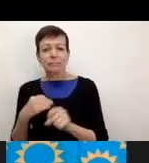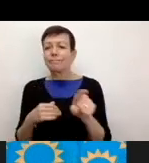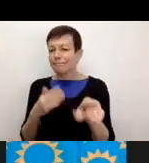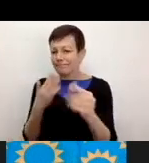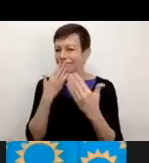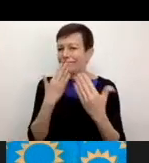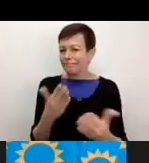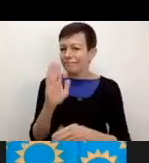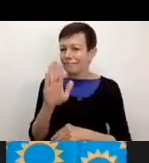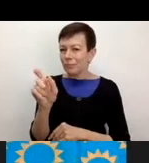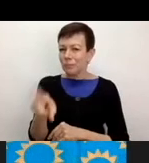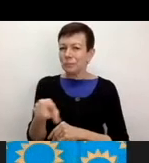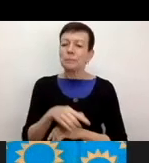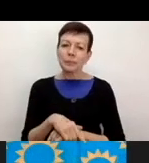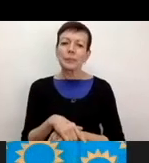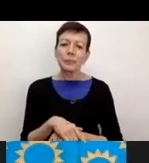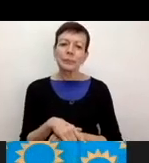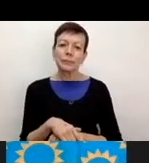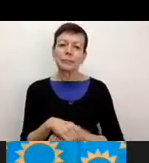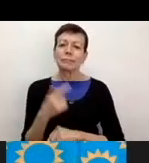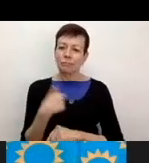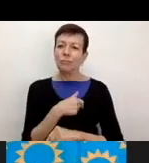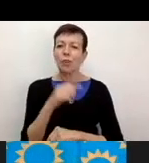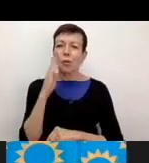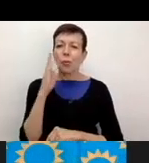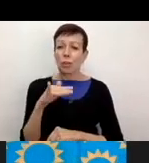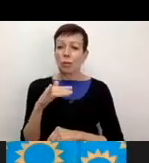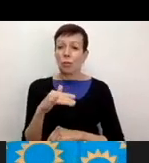And it is certainly something that we're aware of for right now.